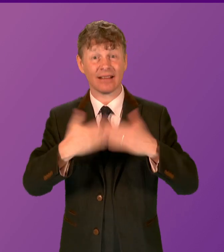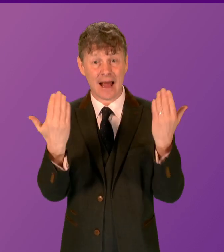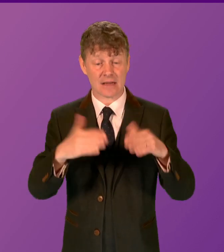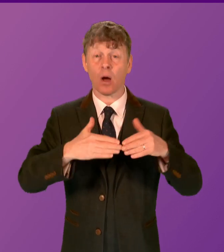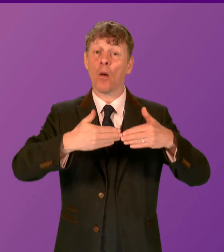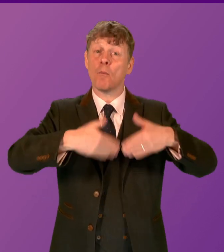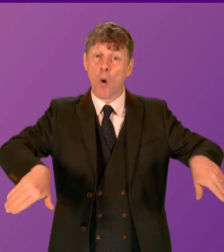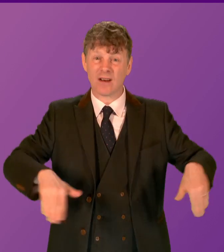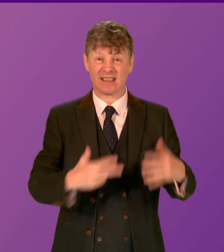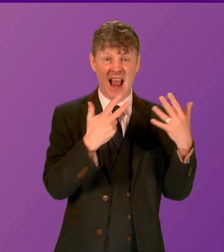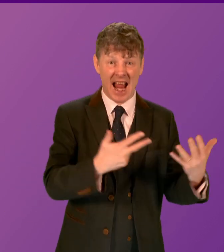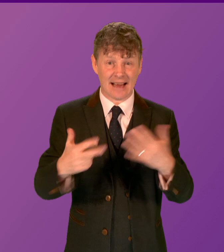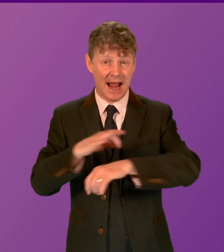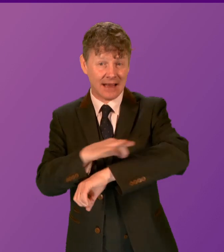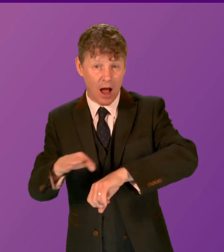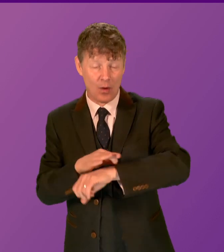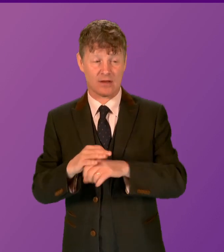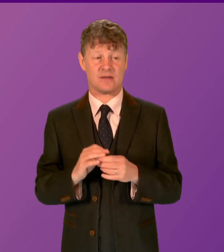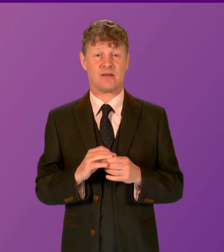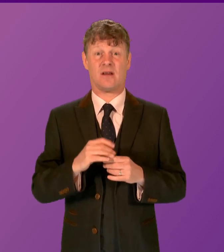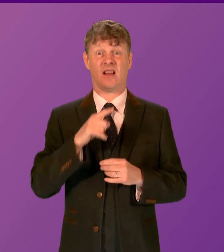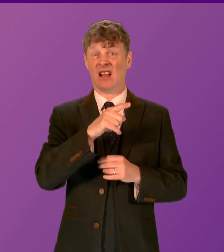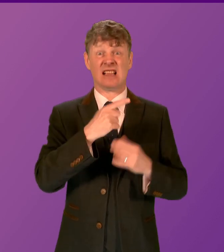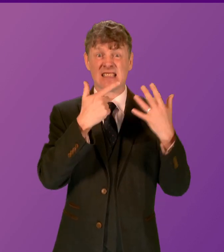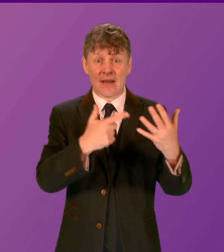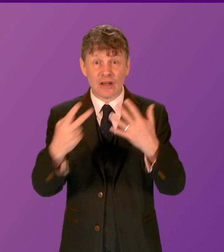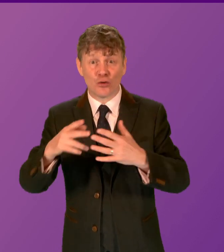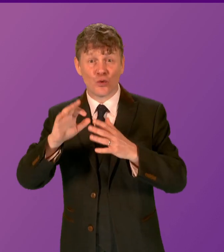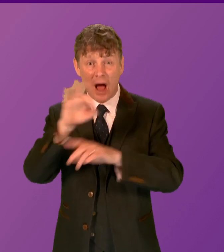In NHS Lanarkshire, someone waited more than 72 hours.